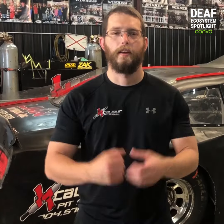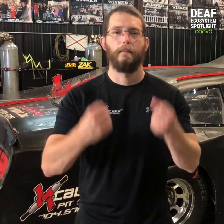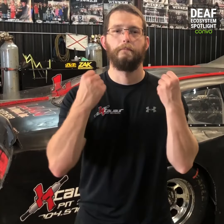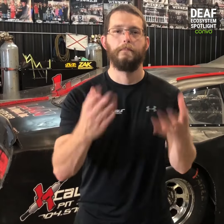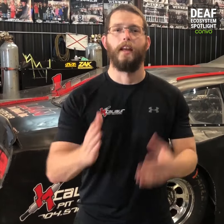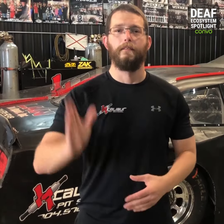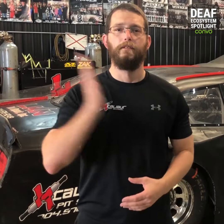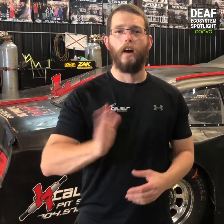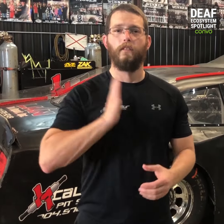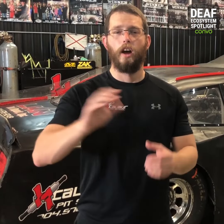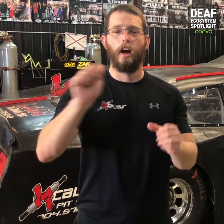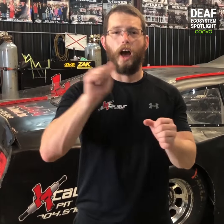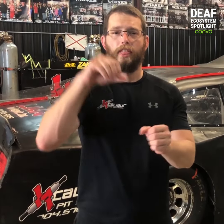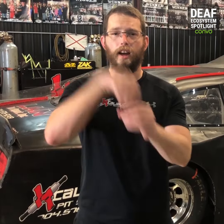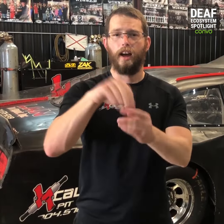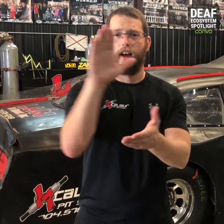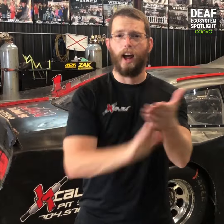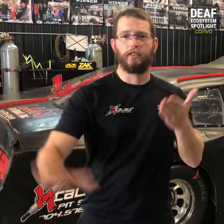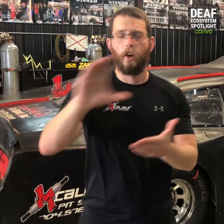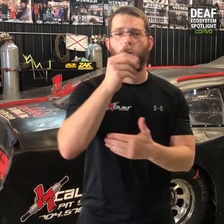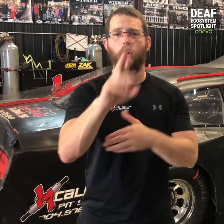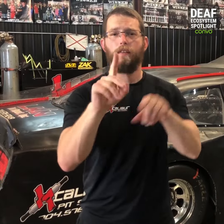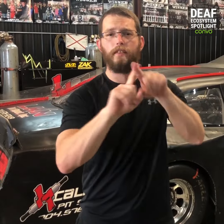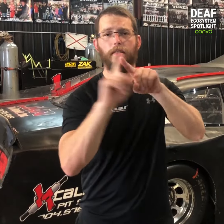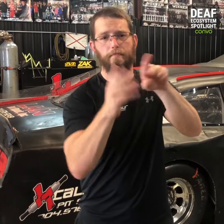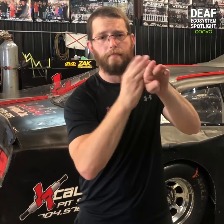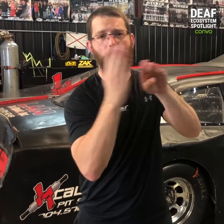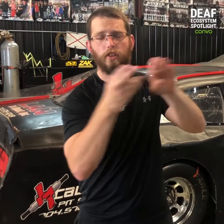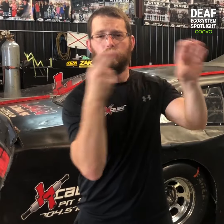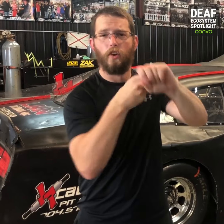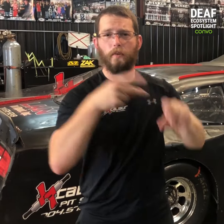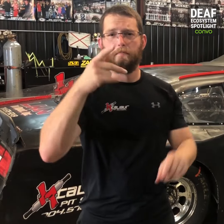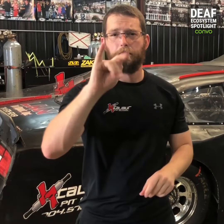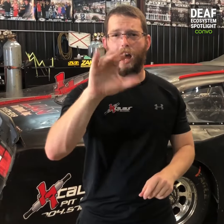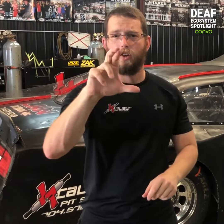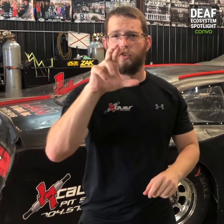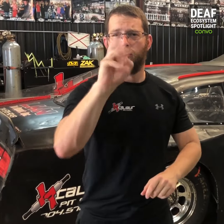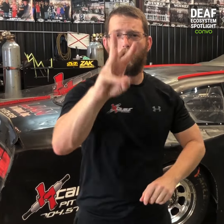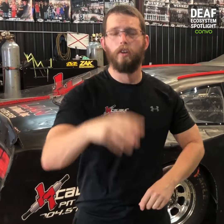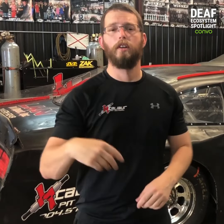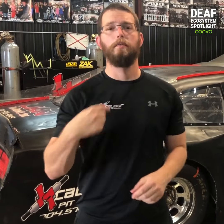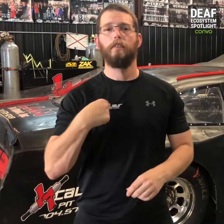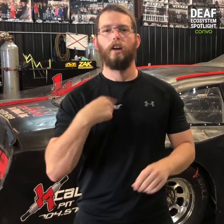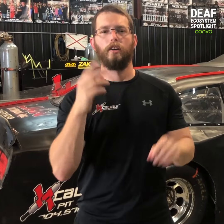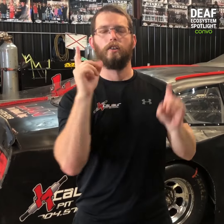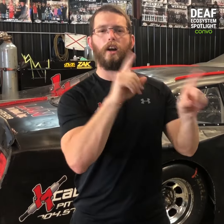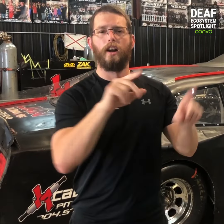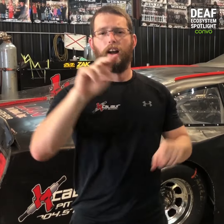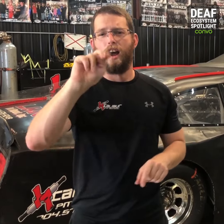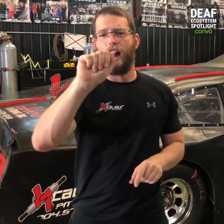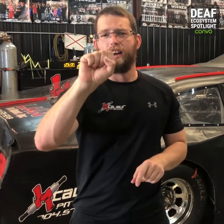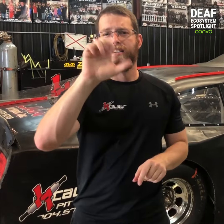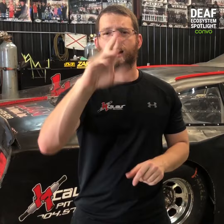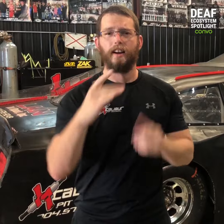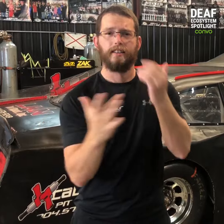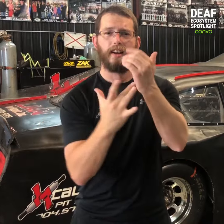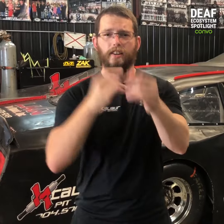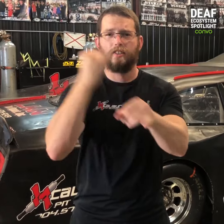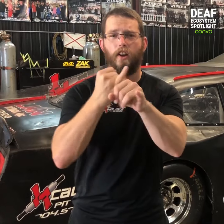Many of us were former athletes in college or wanted a career change and join the pit crew. I went to NASCAR Technical Institute